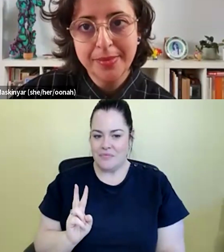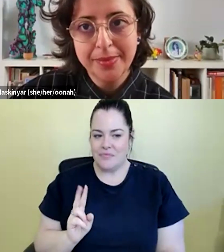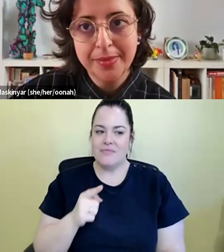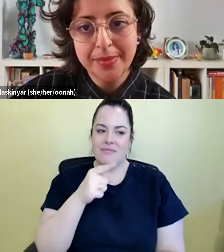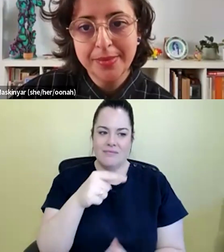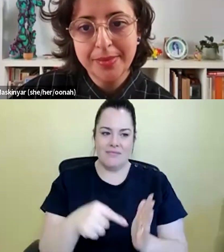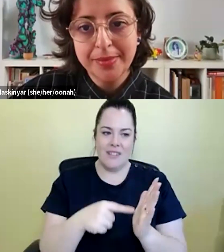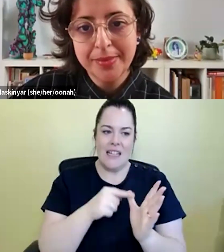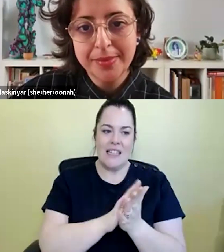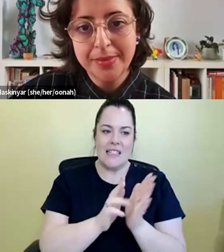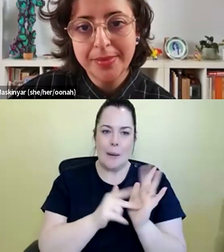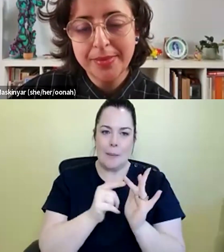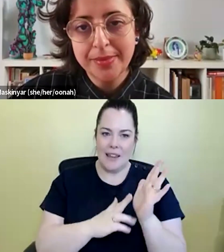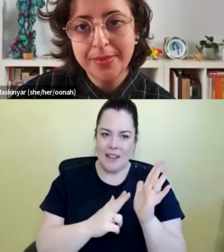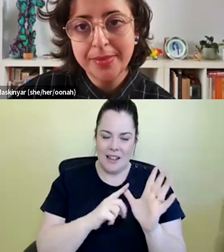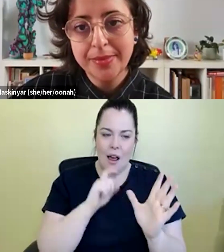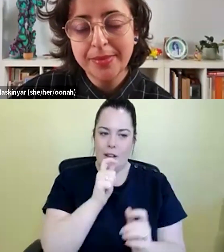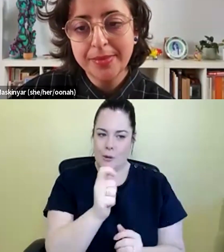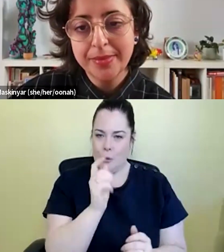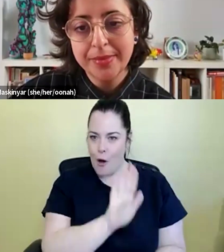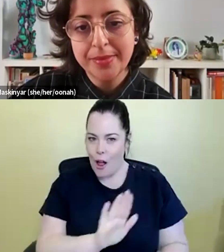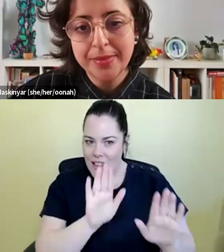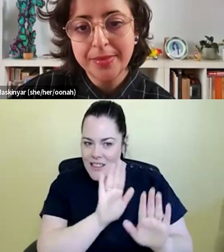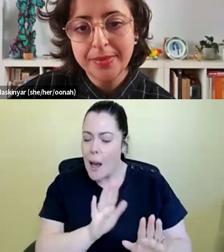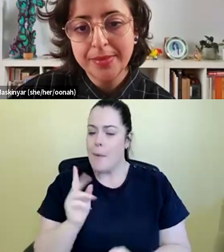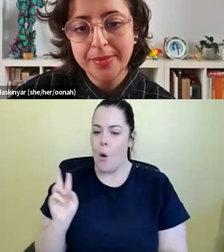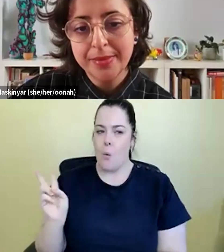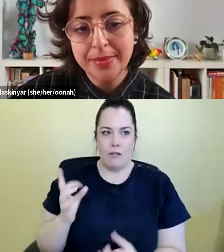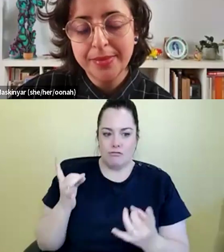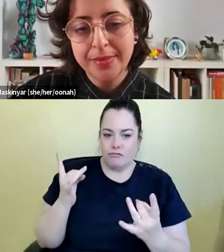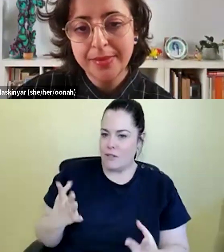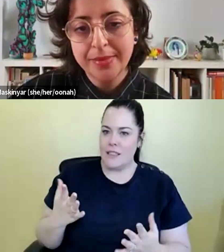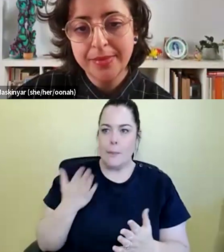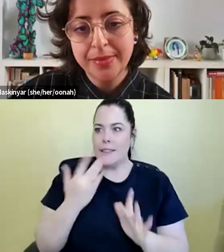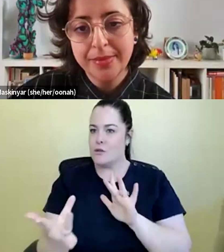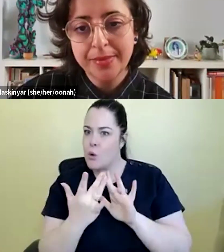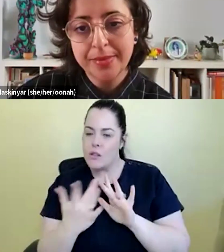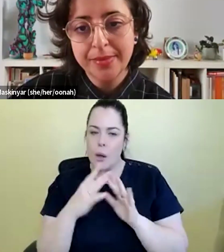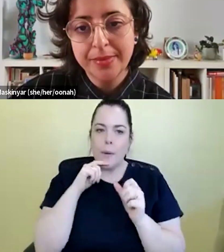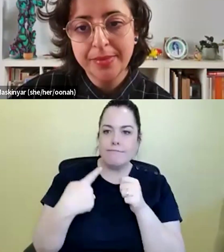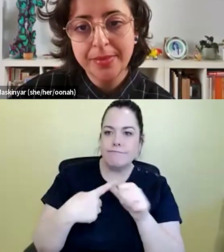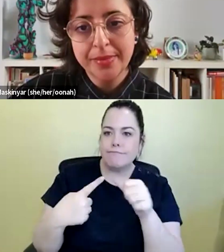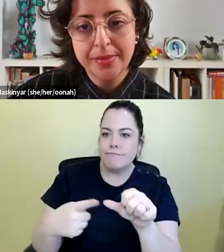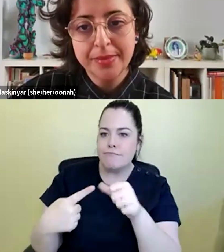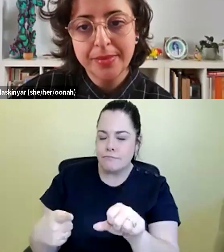next month to help people through this process. So please reach out. We are looking forward to having